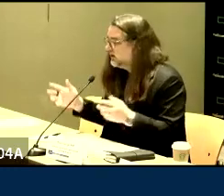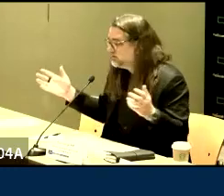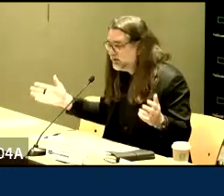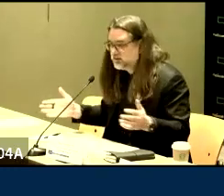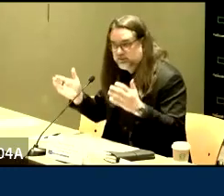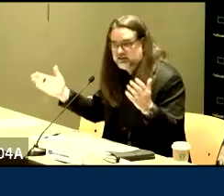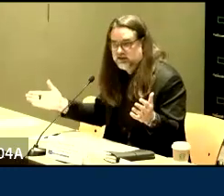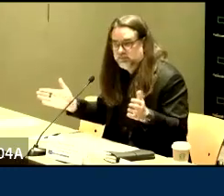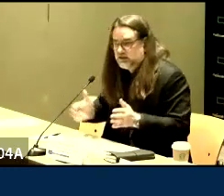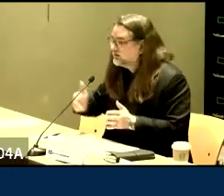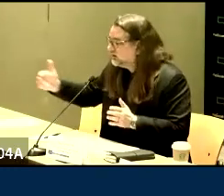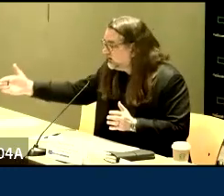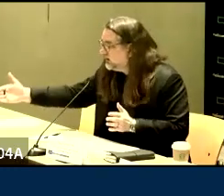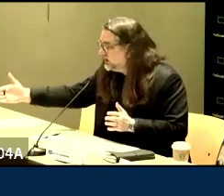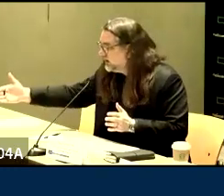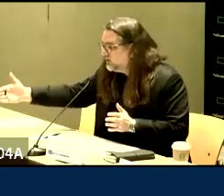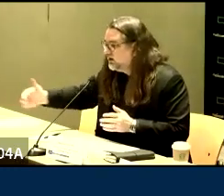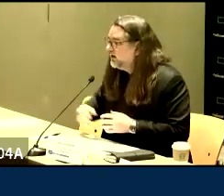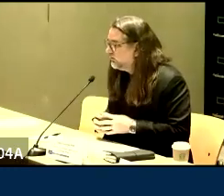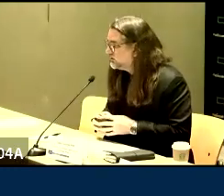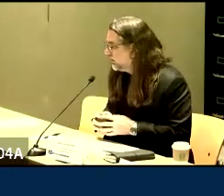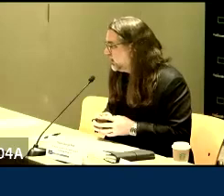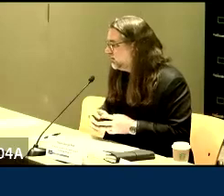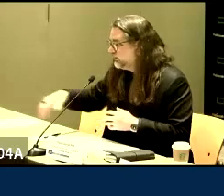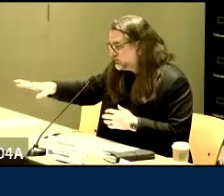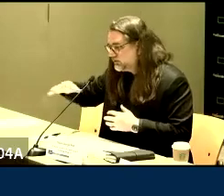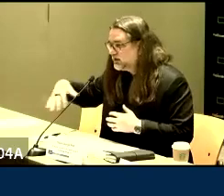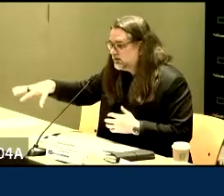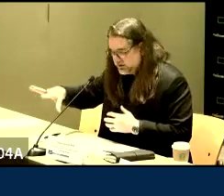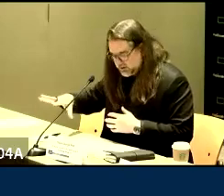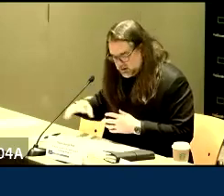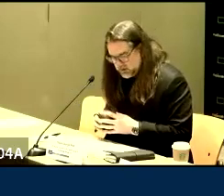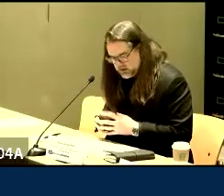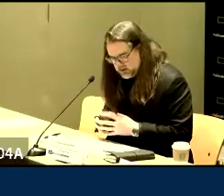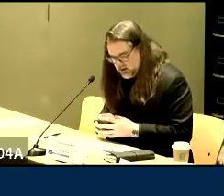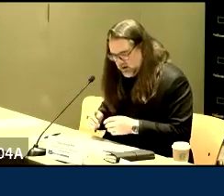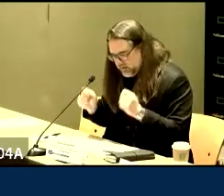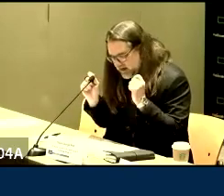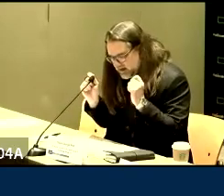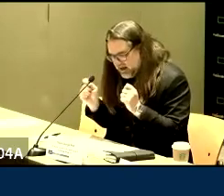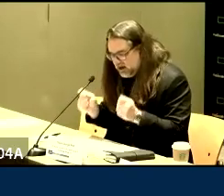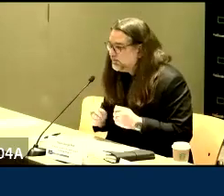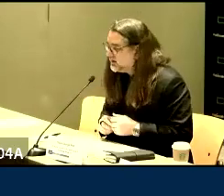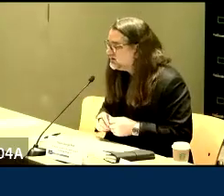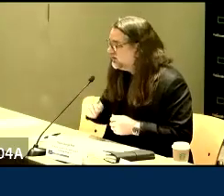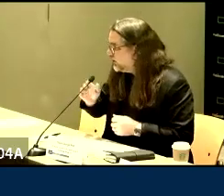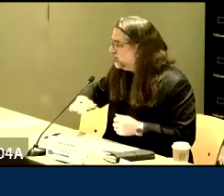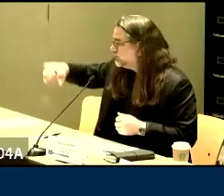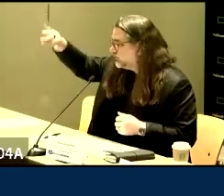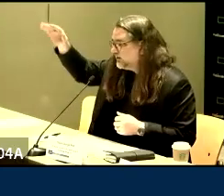Now, this makes complete sense because it's a leading indicator of what's going on with circulation in the community, and it helps us know when there's going